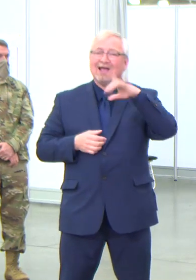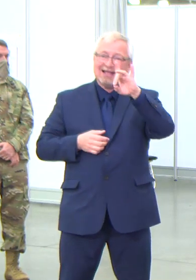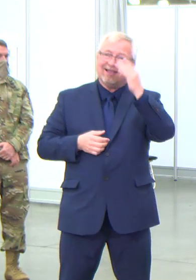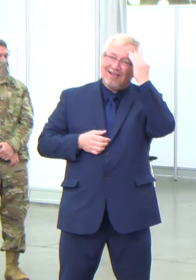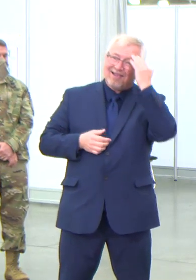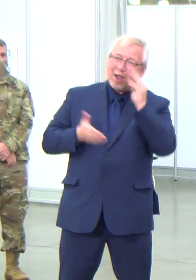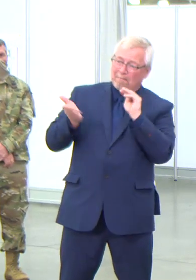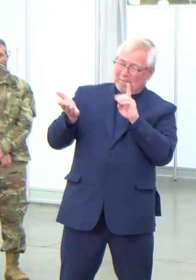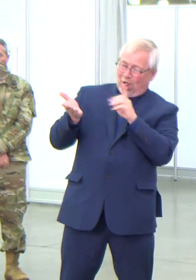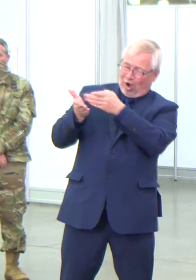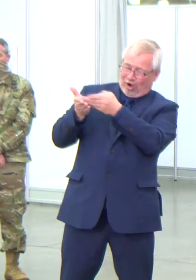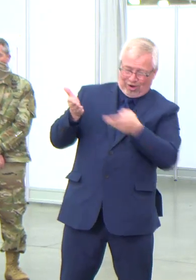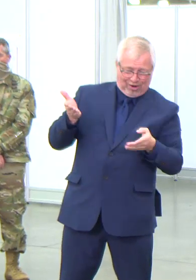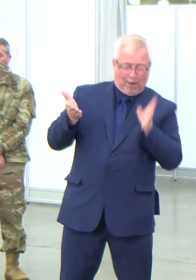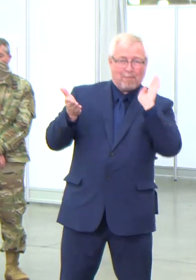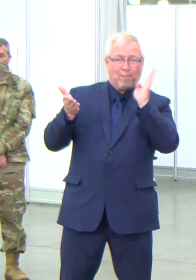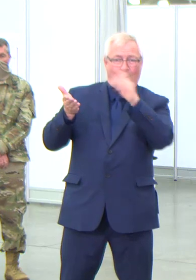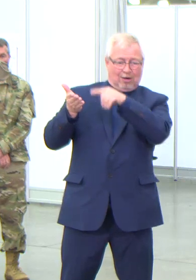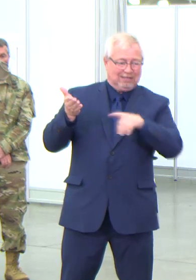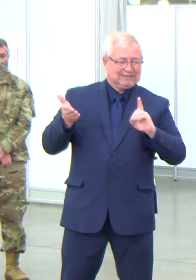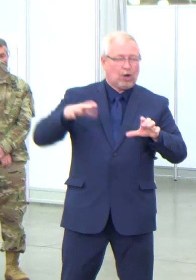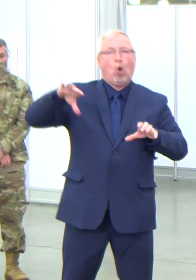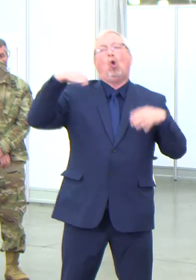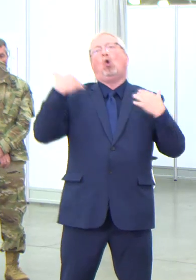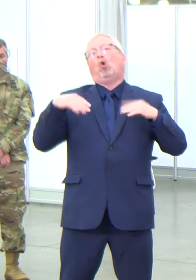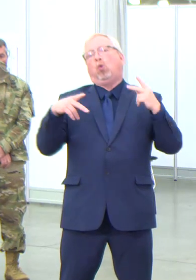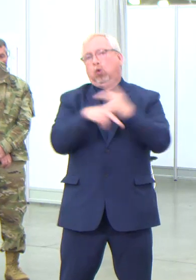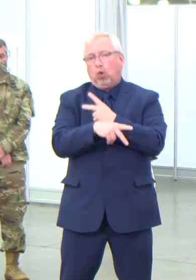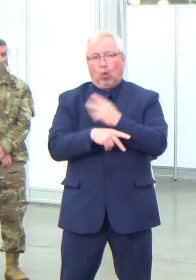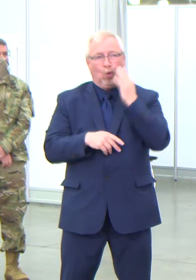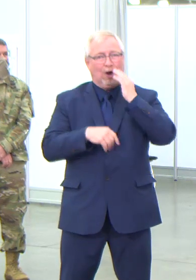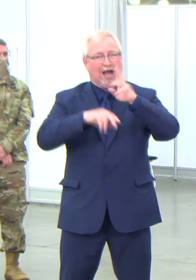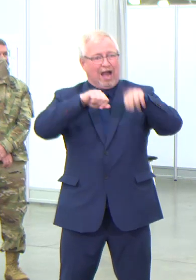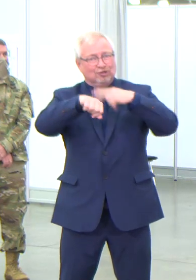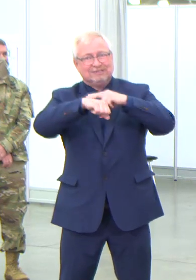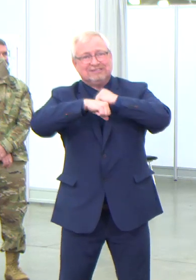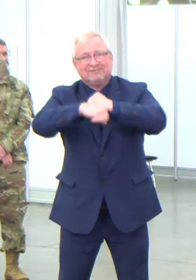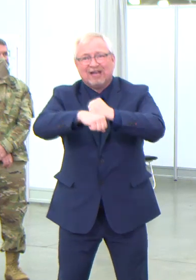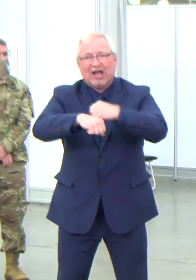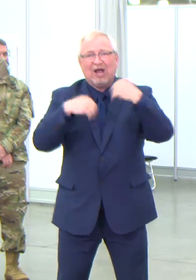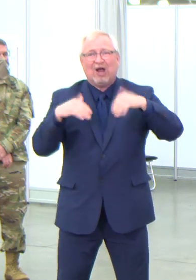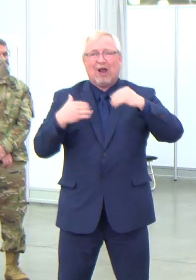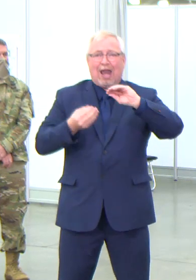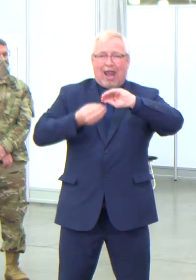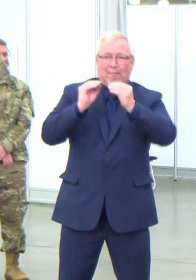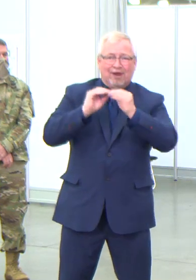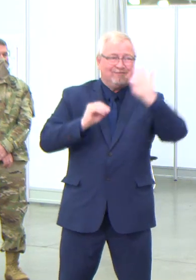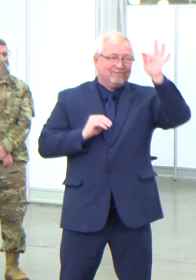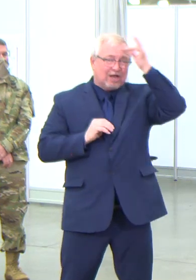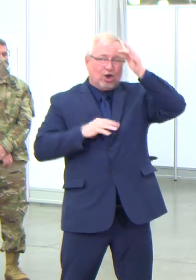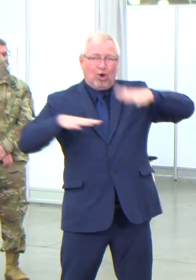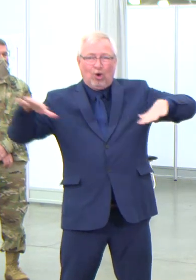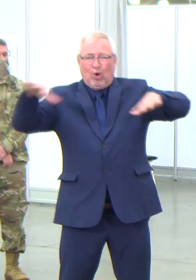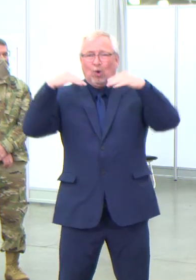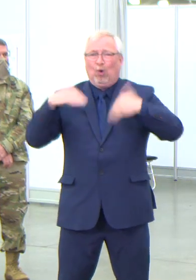right here. And my argument was that we were so critical to the nation's defense that it was not just the fact that we had